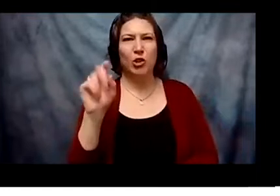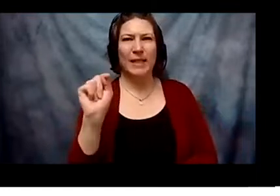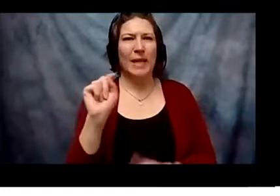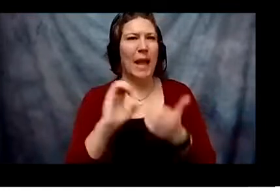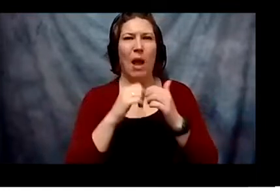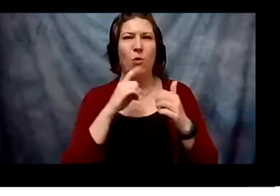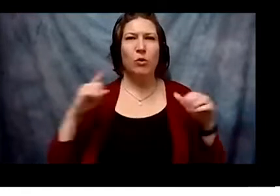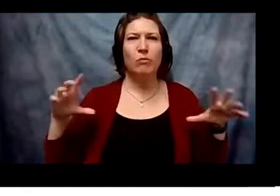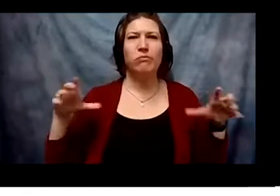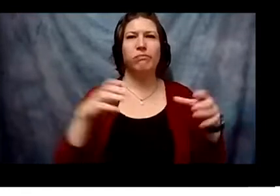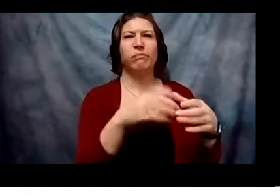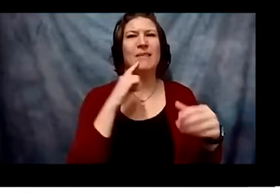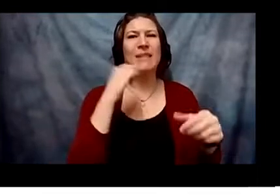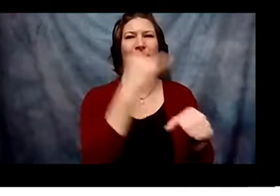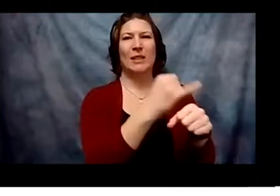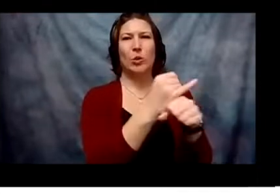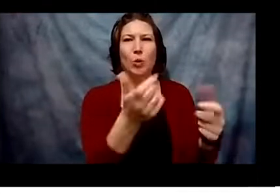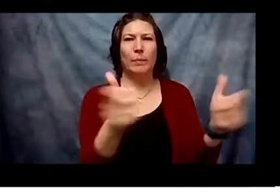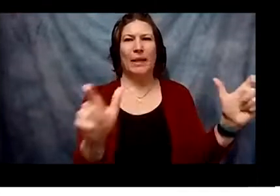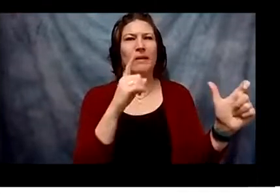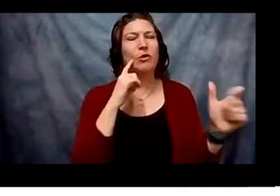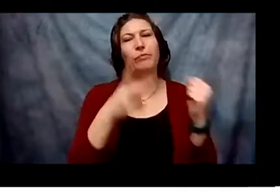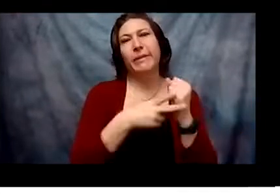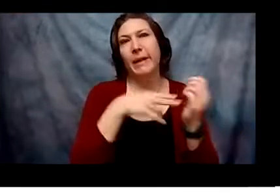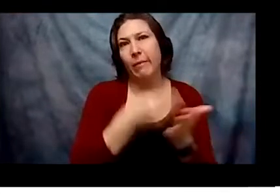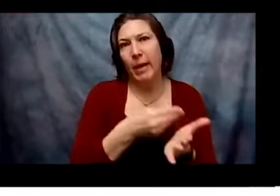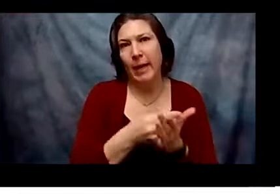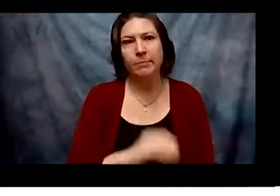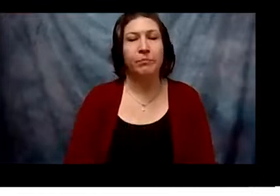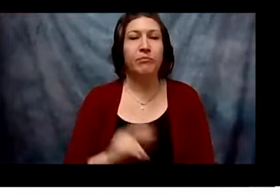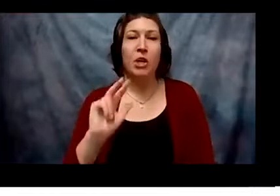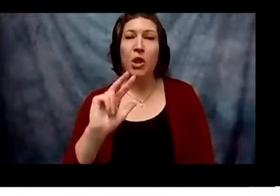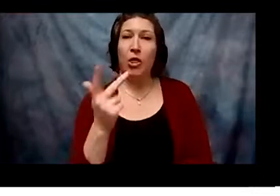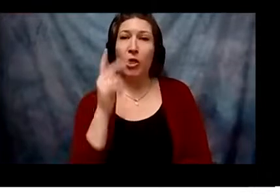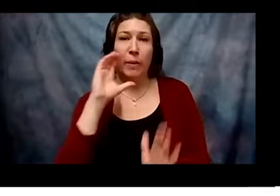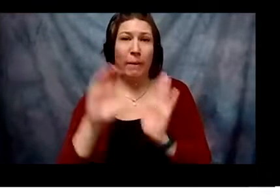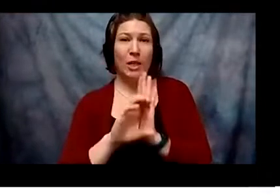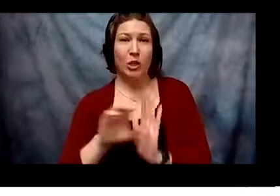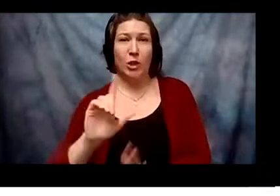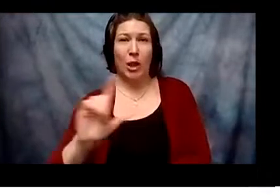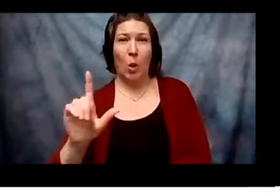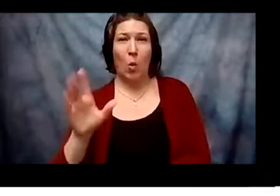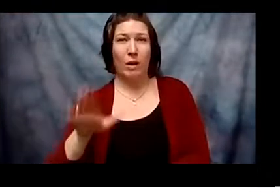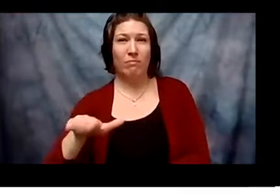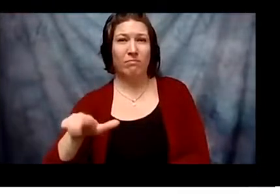cost saving measure. The third photo on the lower left, we see a sprawling institution.